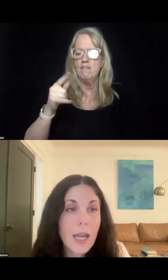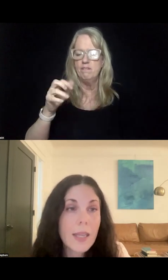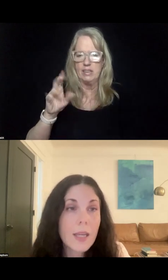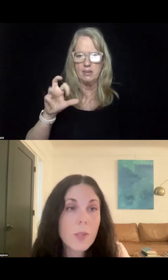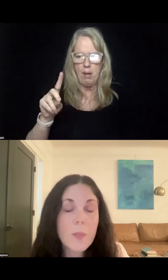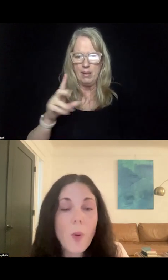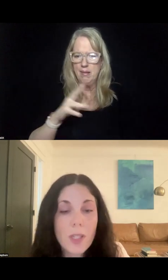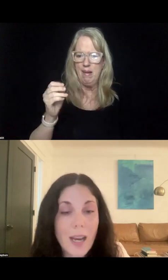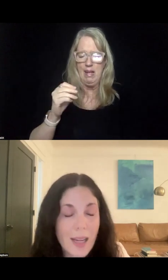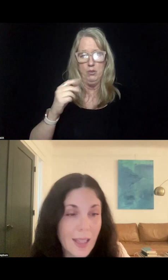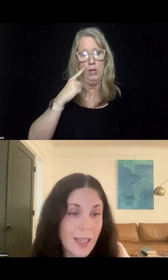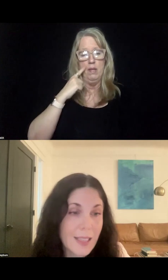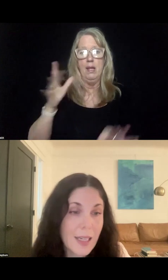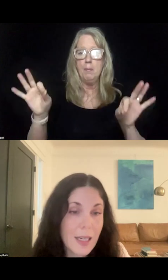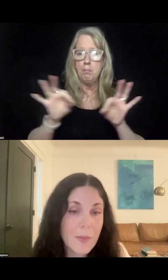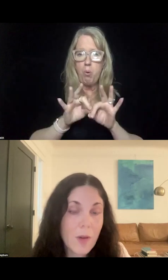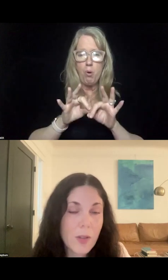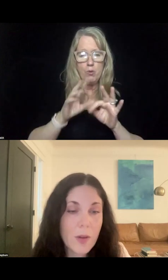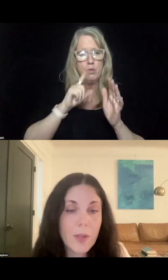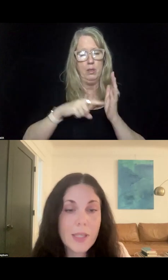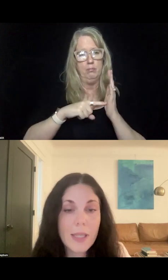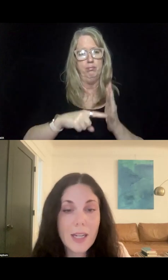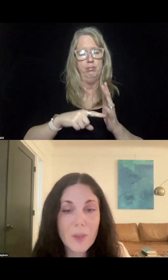I THINK WHAT IS IMPORTANT TO HIGHLIGHT, ALSO, IS THAT DOCTOR